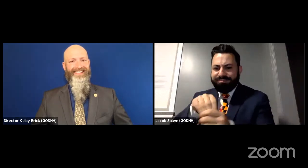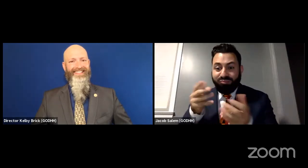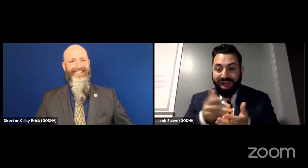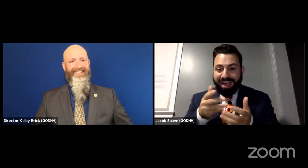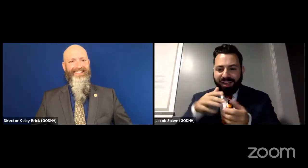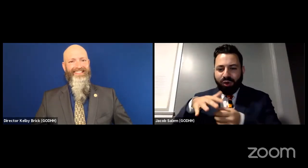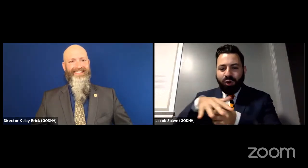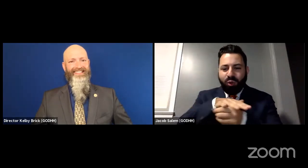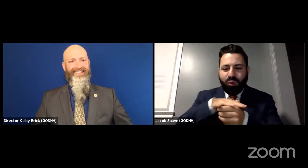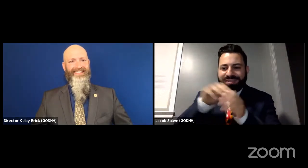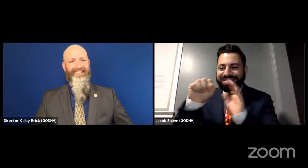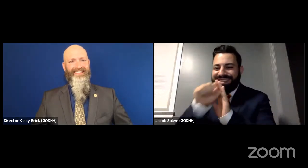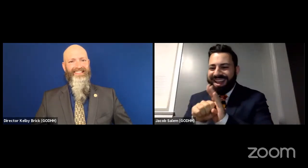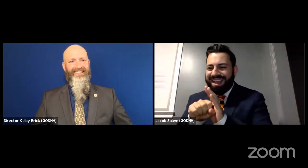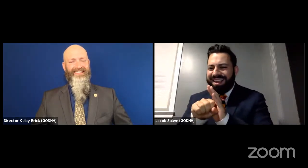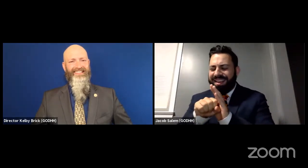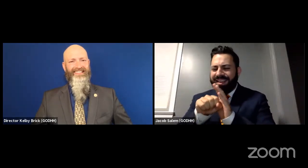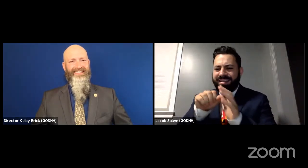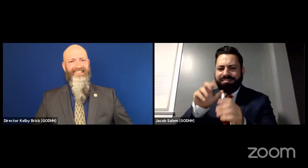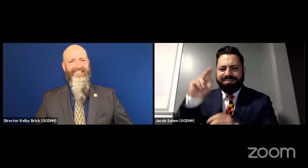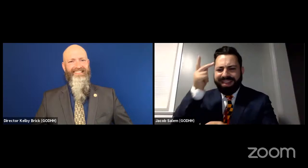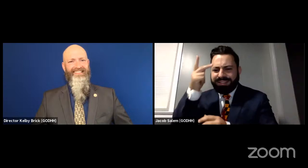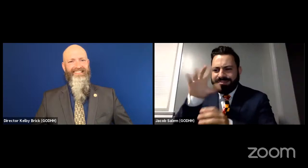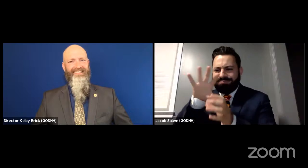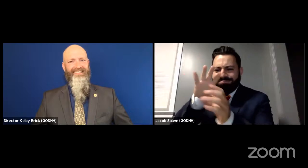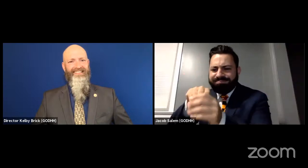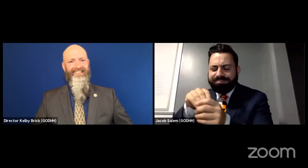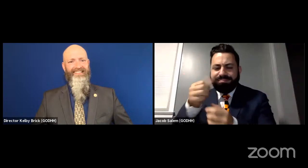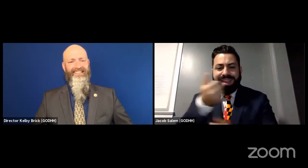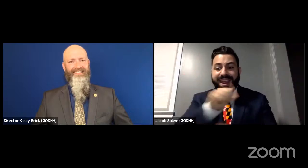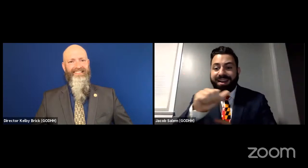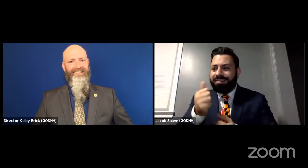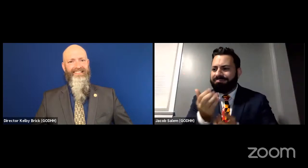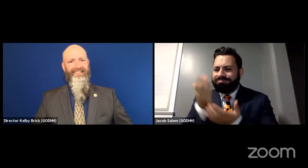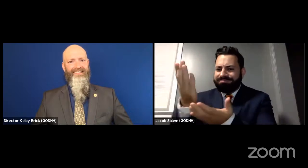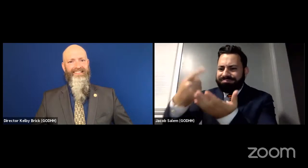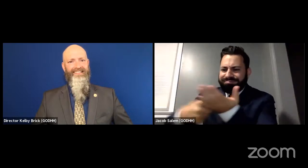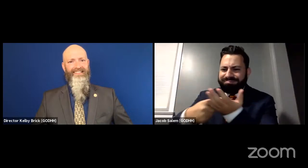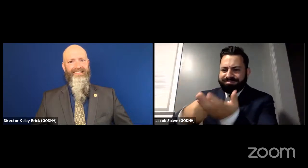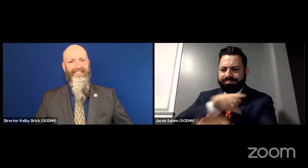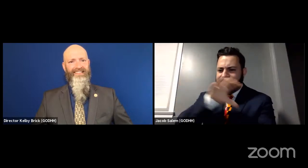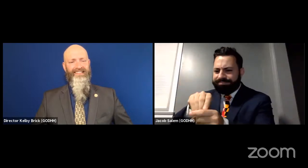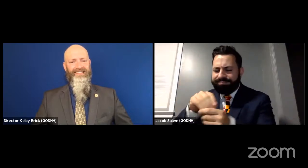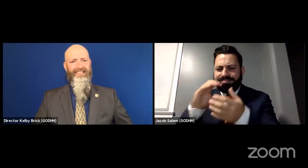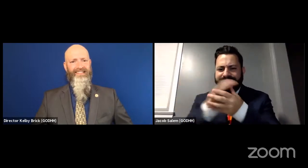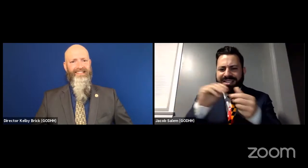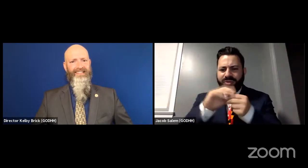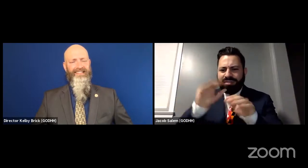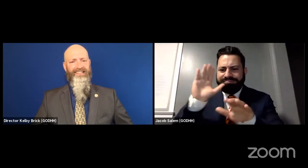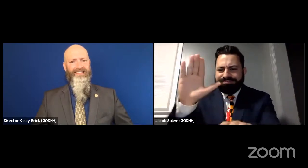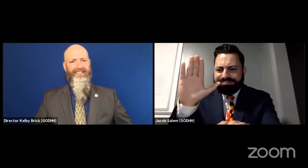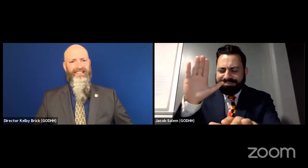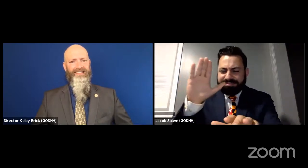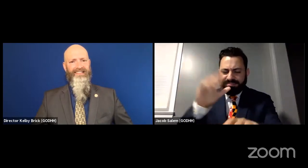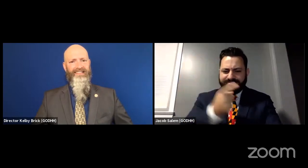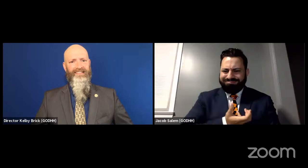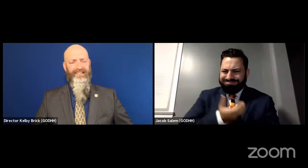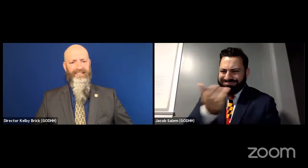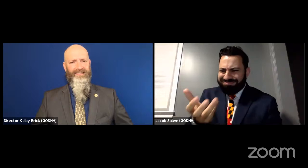She volunteers her time. She participates at the state, national and local level. She